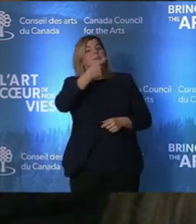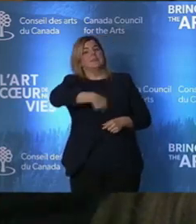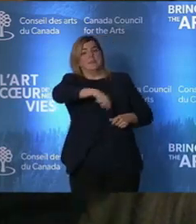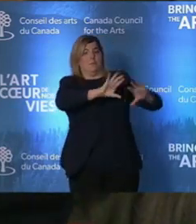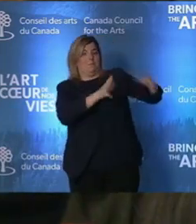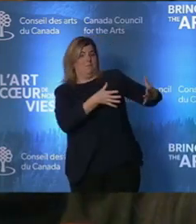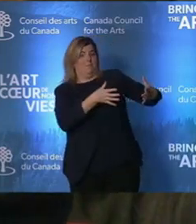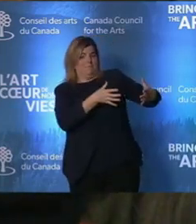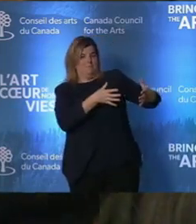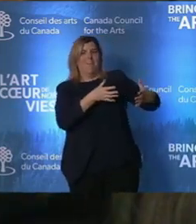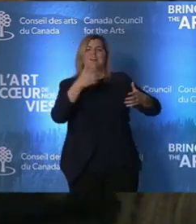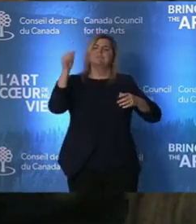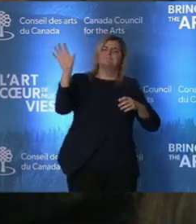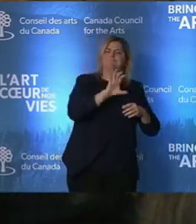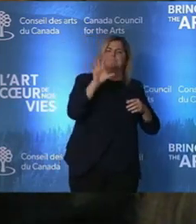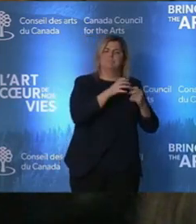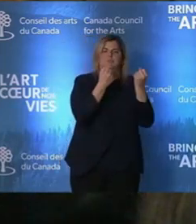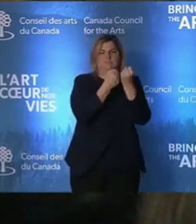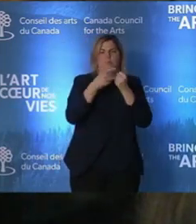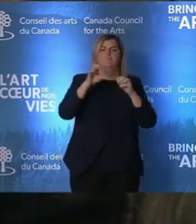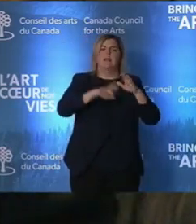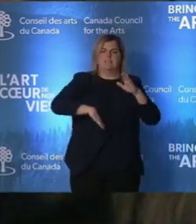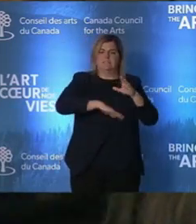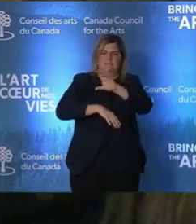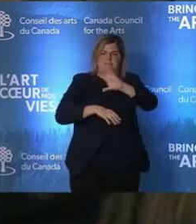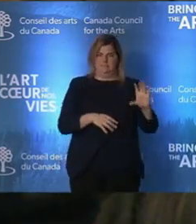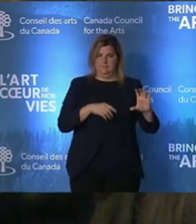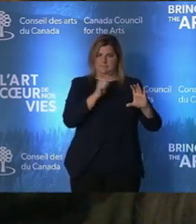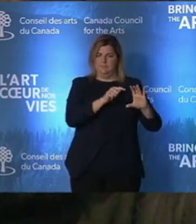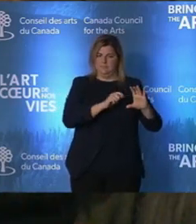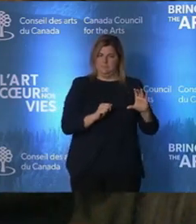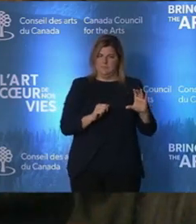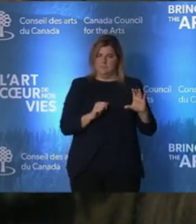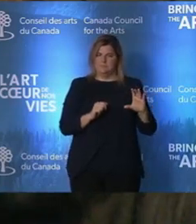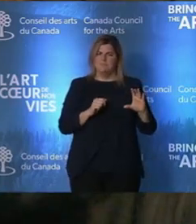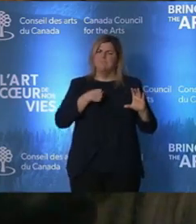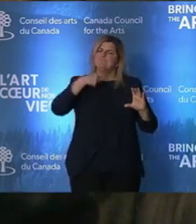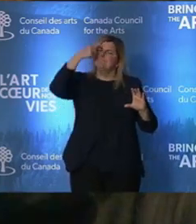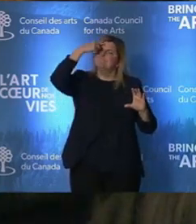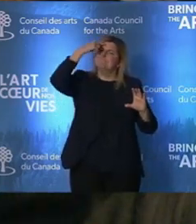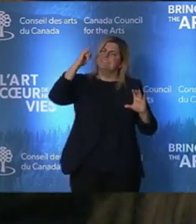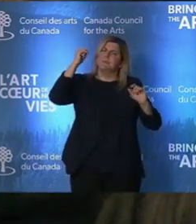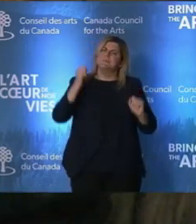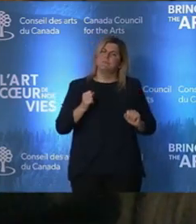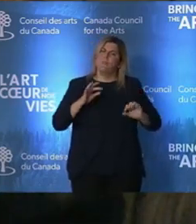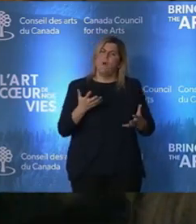could have more engagement from the program officers through the year. We do get to hear about, from them,